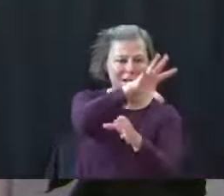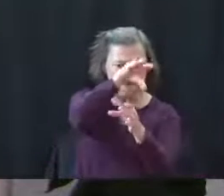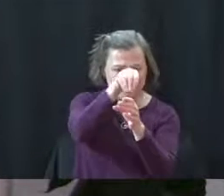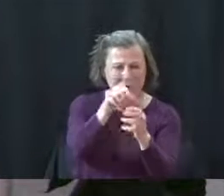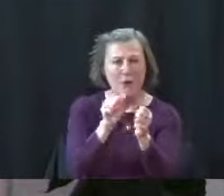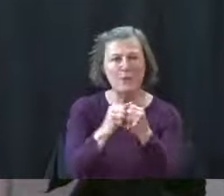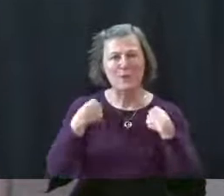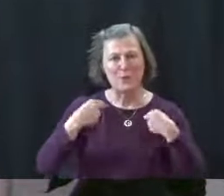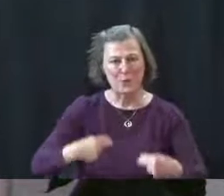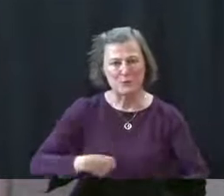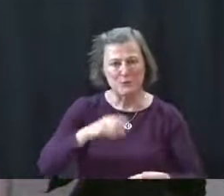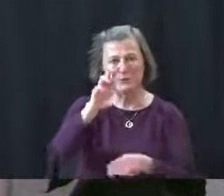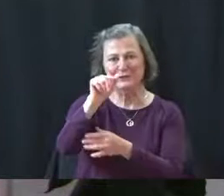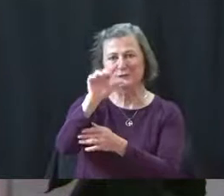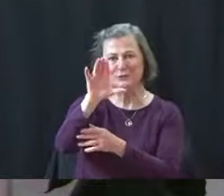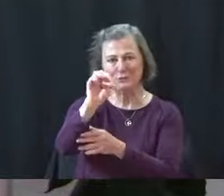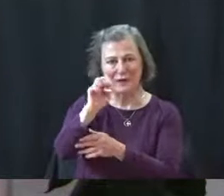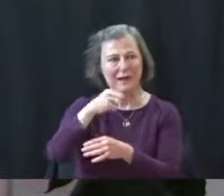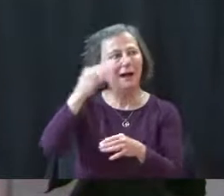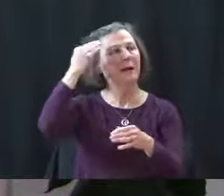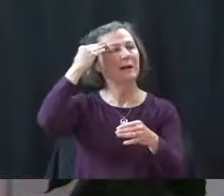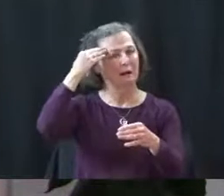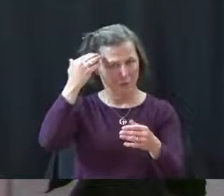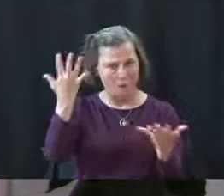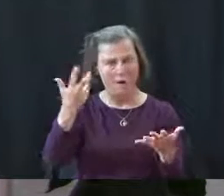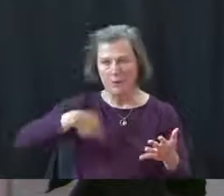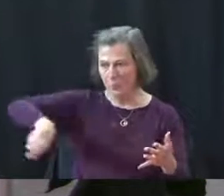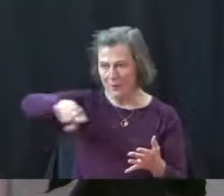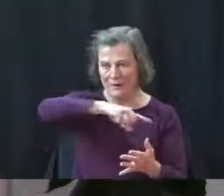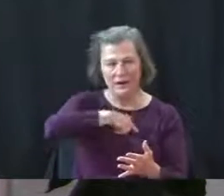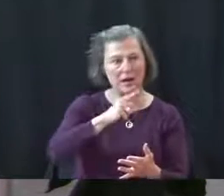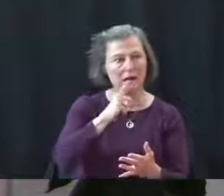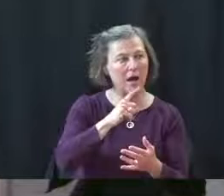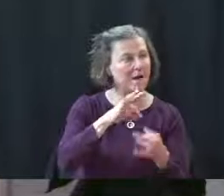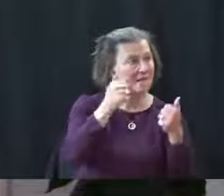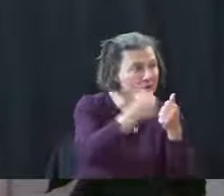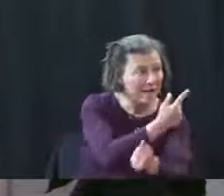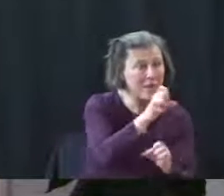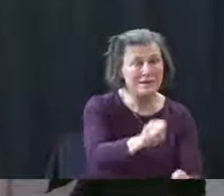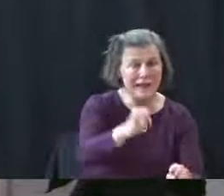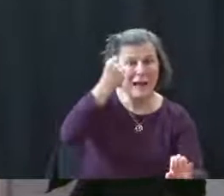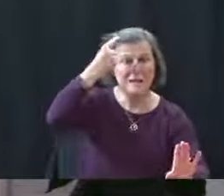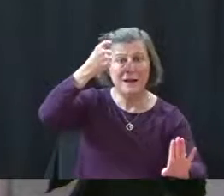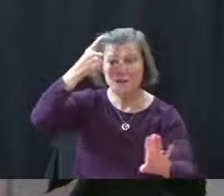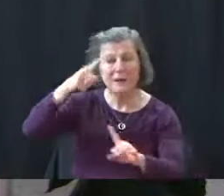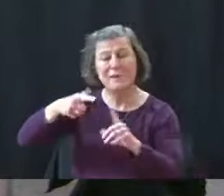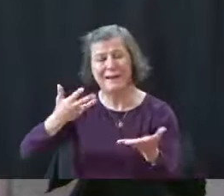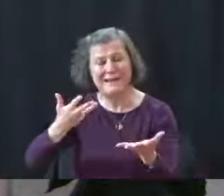I now realize what we all are and if everybody can only realize this but it can't be explained,